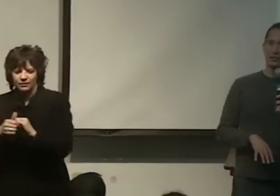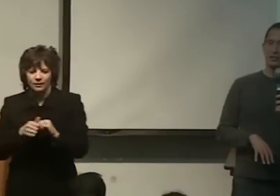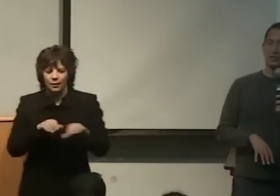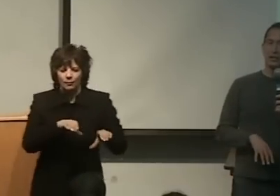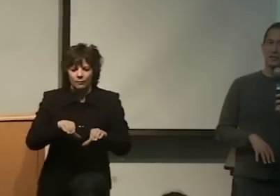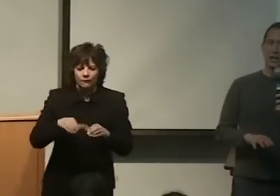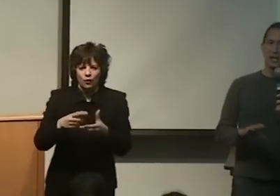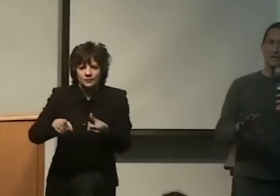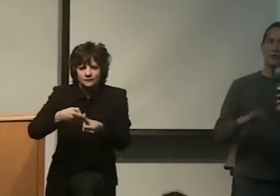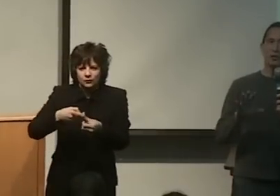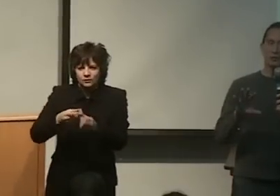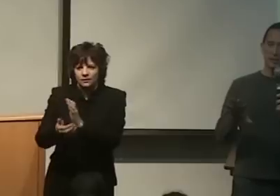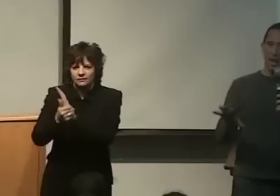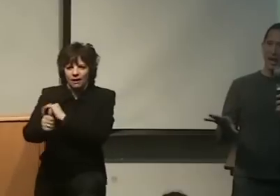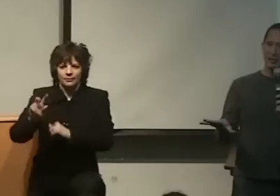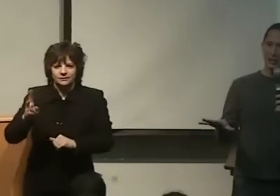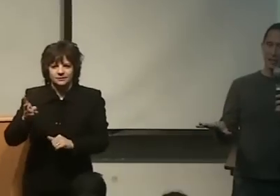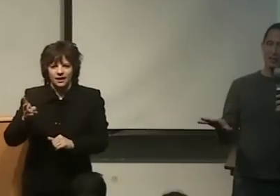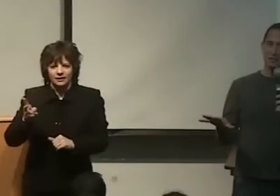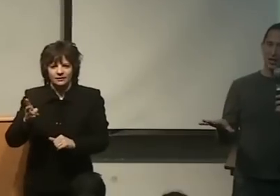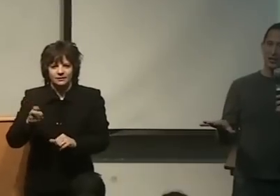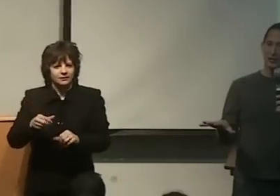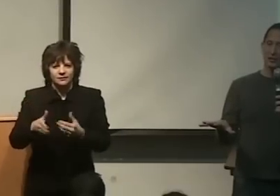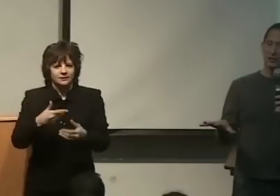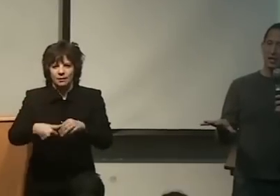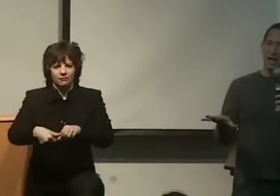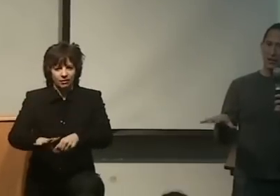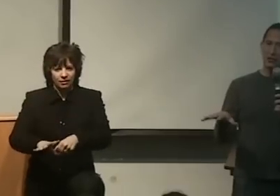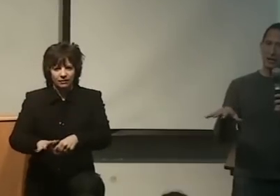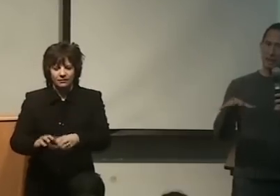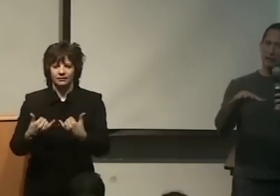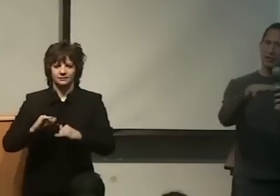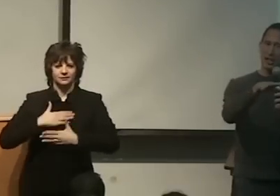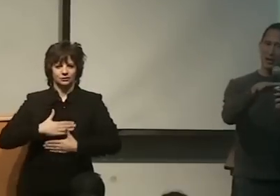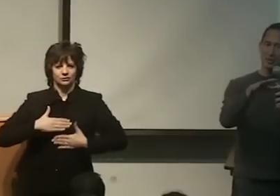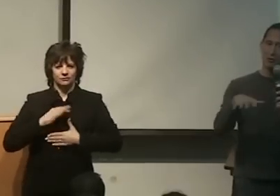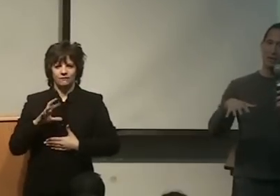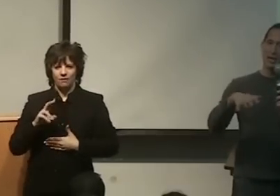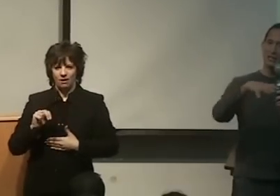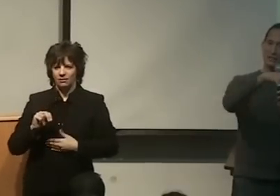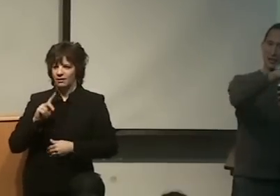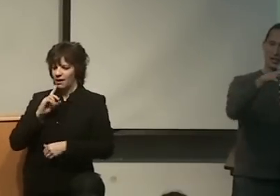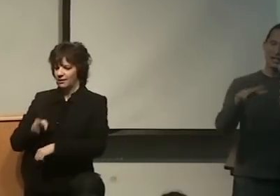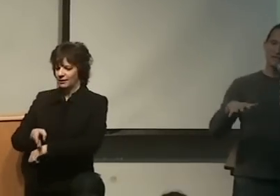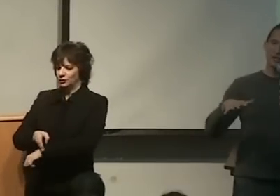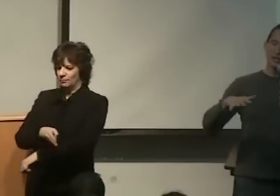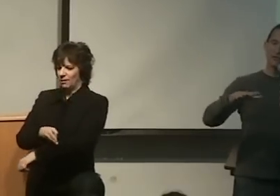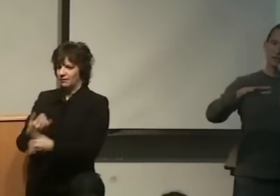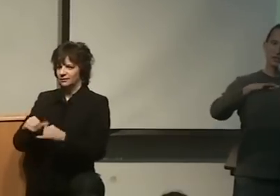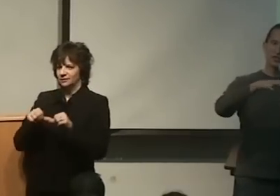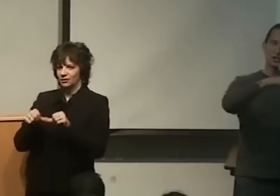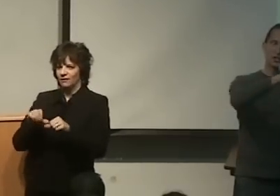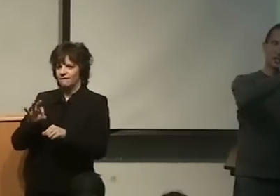Even when you're really bad at the game it's fun. And then as you get better at the game it remains fun. They give you things just in time.